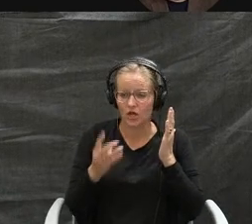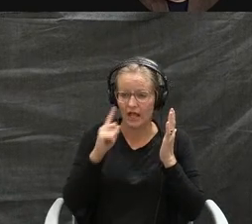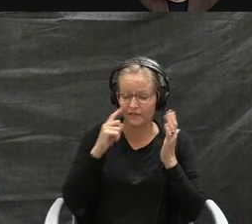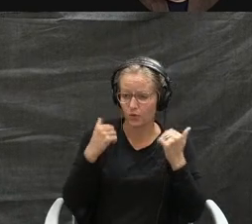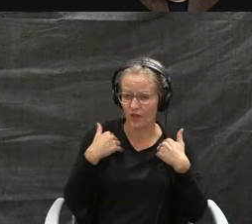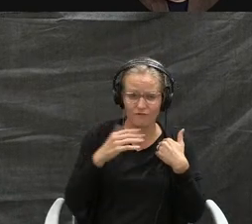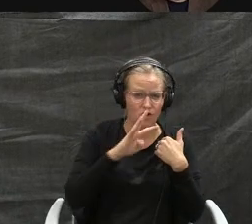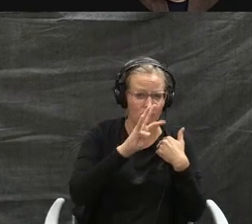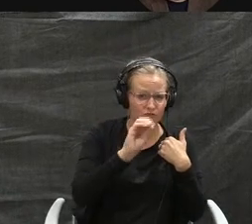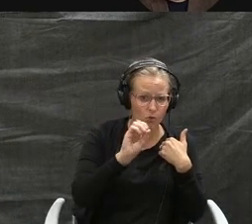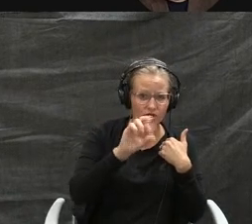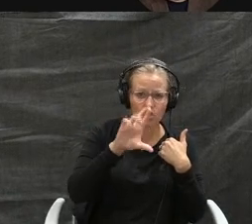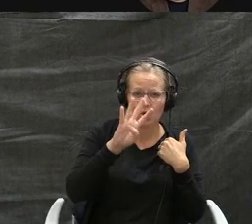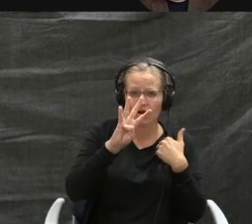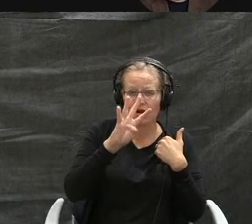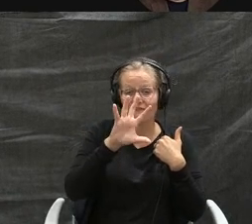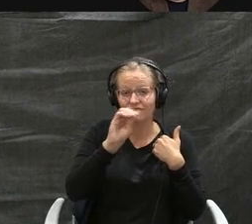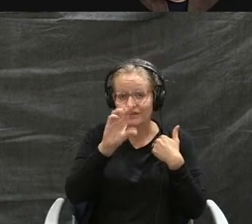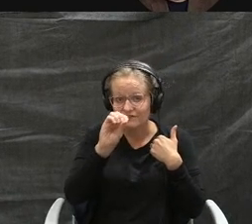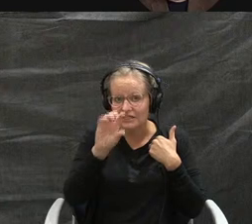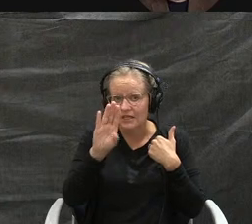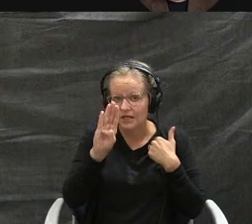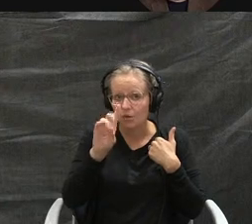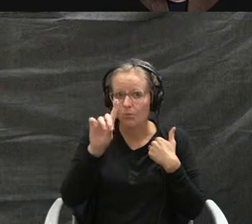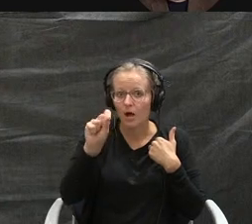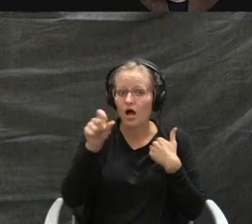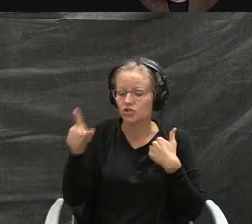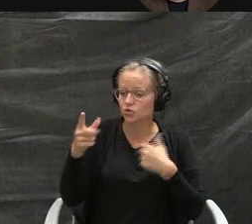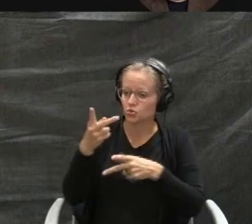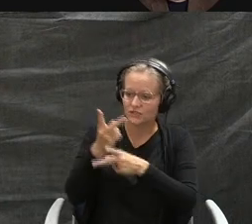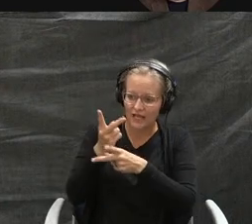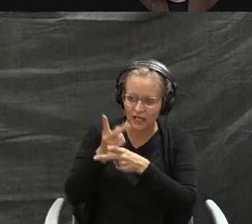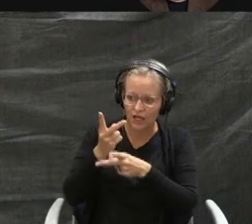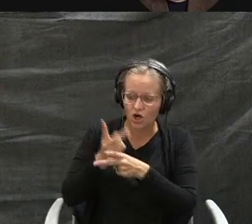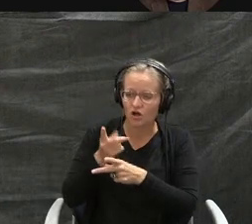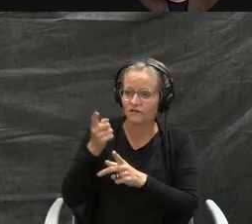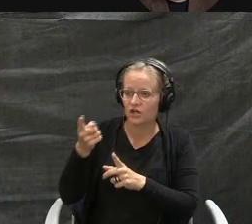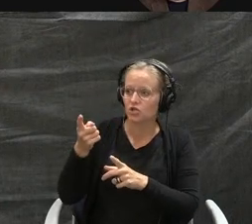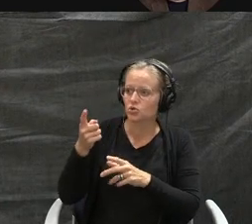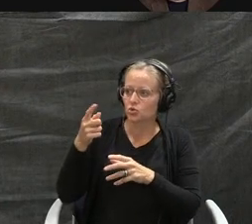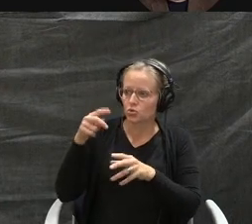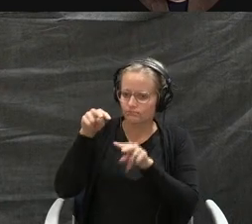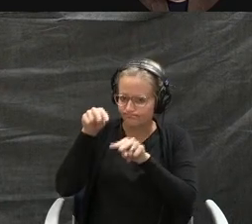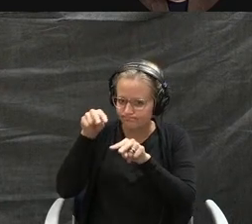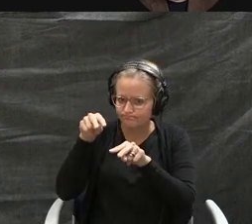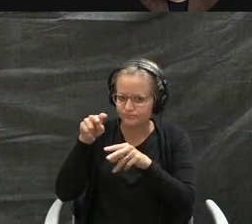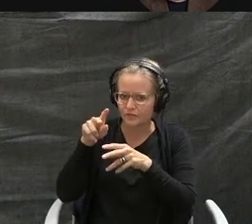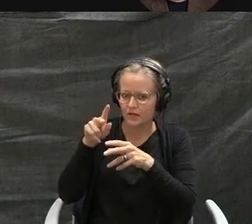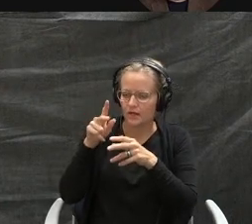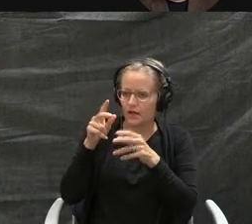there's gotta be 40 or 50 bonds out there that you keep track of. And really making sure you managed those called dates